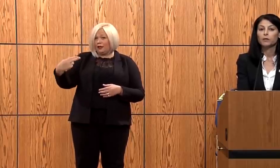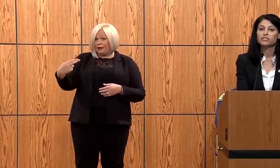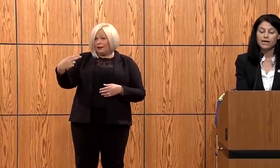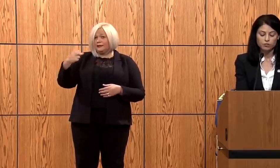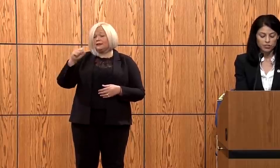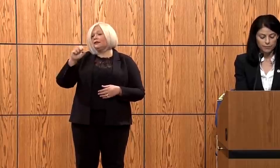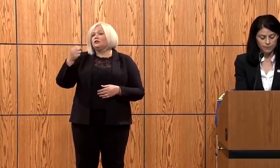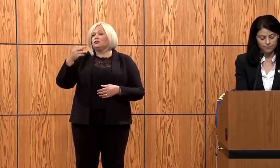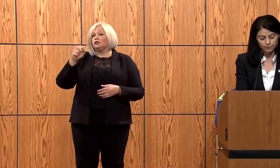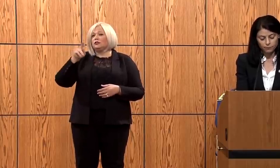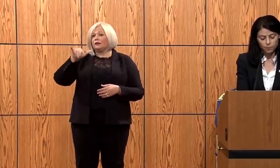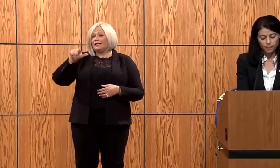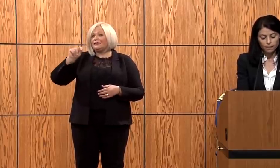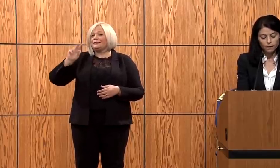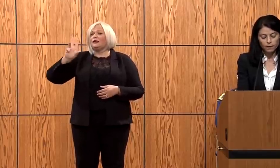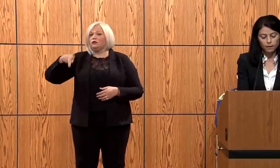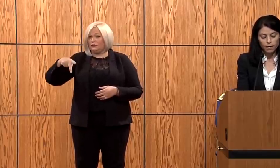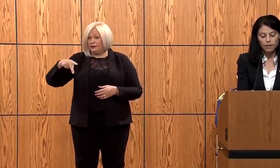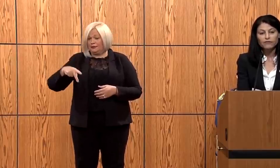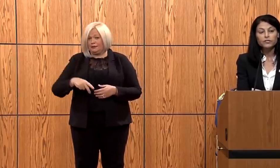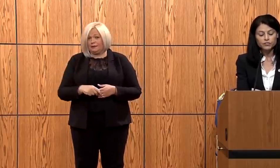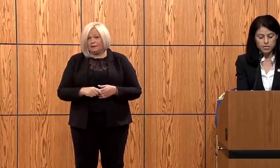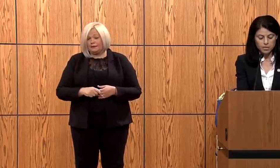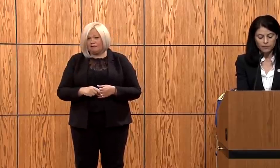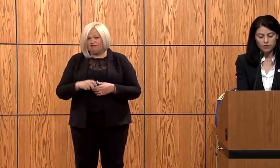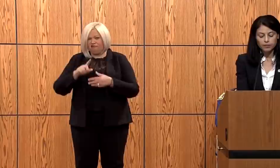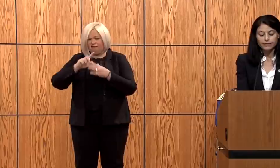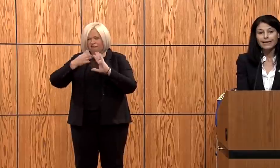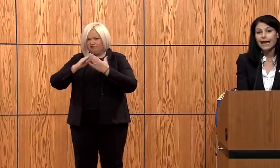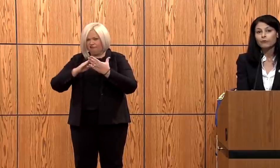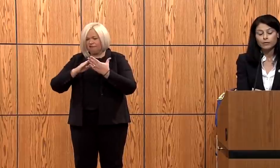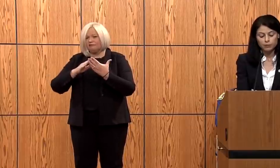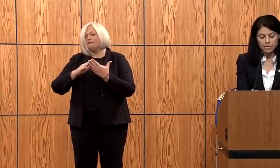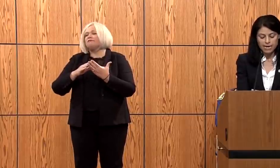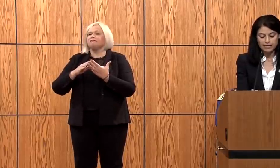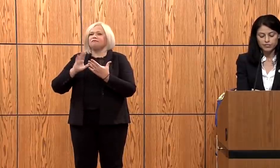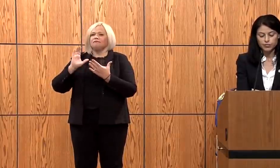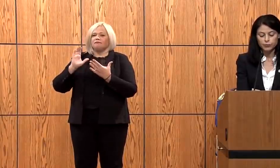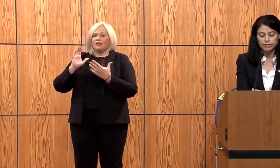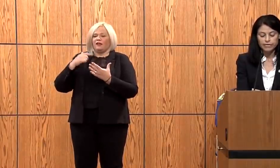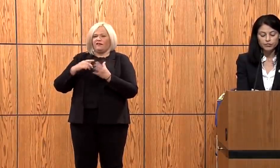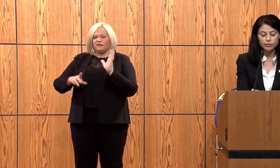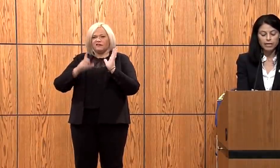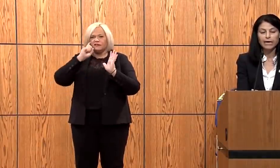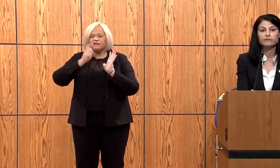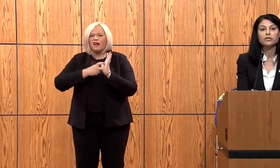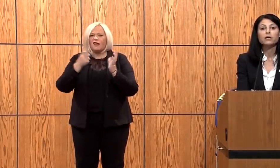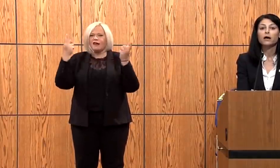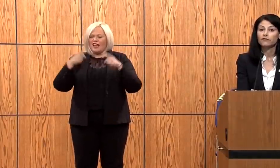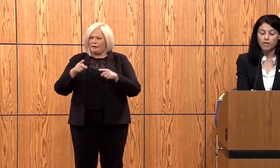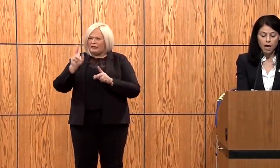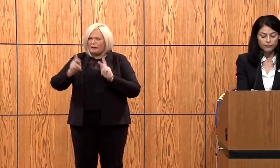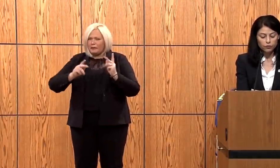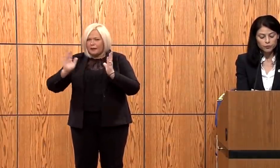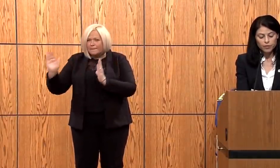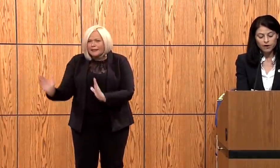PLAINWELL, ZEELAND, MUNIFF. OVID, KALAMAZOO, CHARLOTTE, OVID, KALAMAZOO, CHARLOTTE, CLARKSTON, STERLING HEIGHTS AND CLARKSTON, STERLING HEIGHTS AND SHELBY TOWNSHIP. SHELBY TOWNSHIP. OUR EFFORTS UNCOVERED ELABORATE